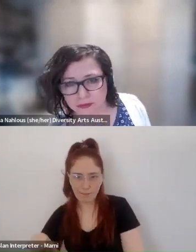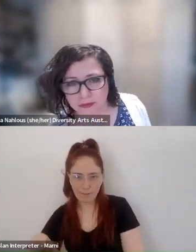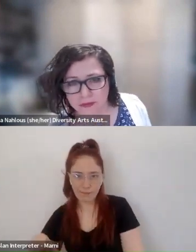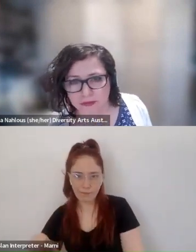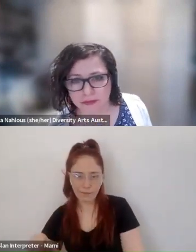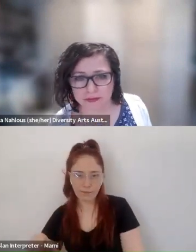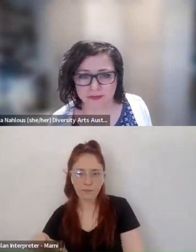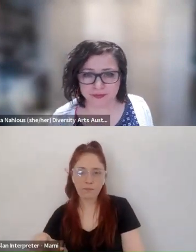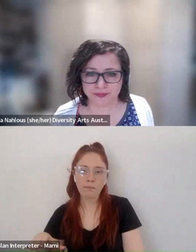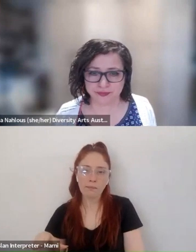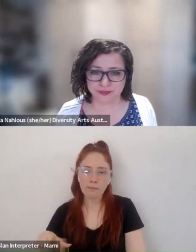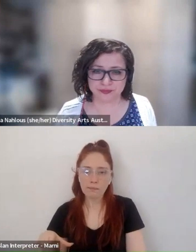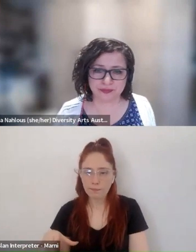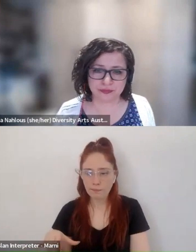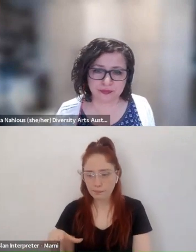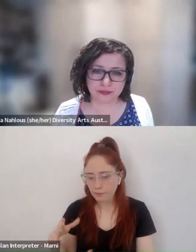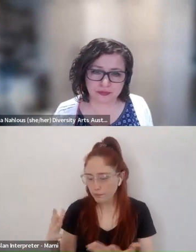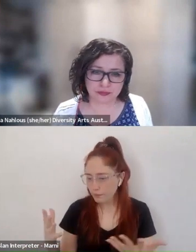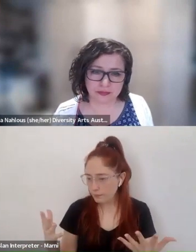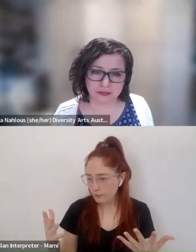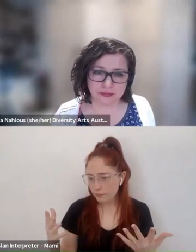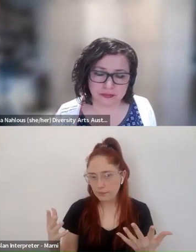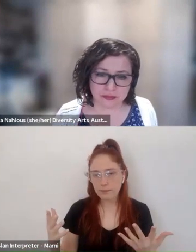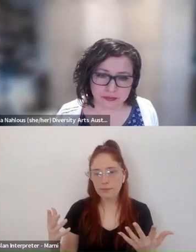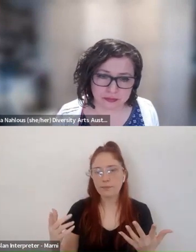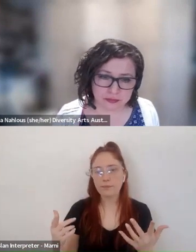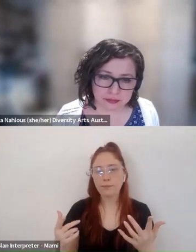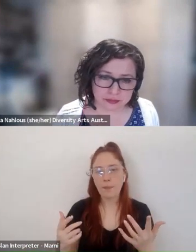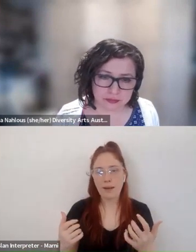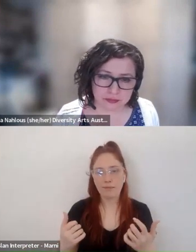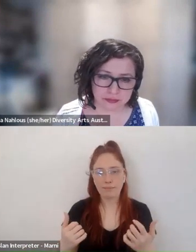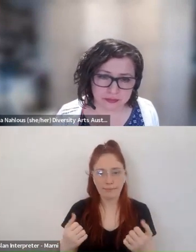know, like every community, there's single parents, people